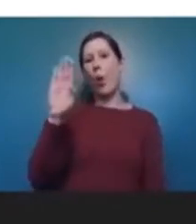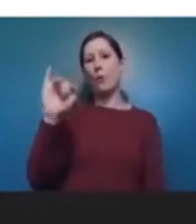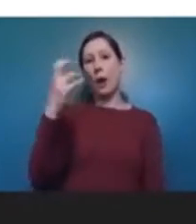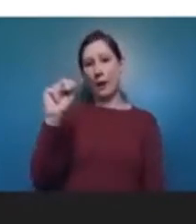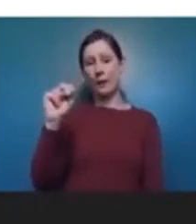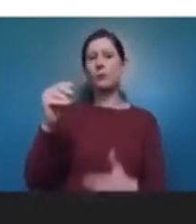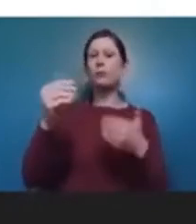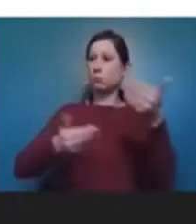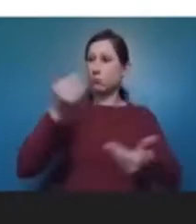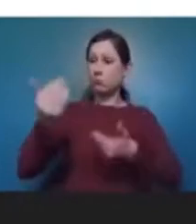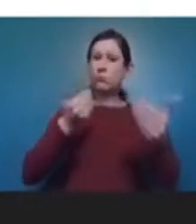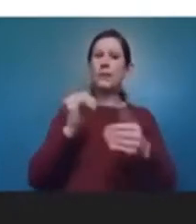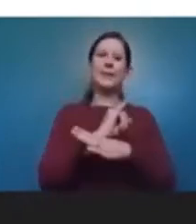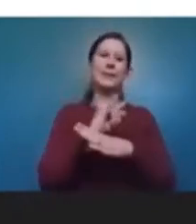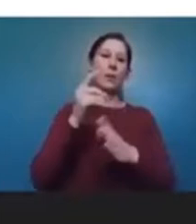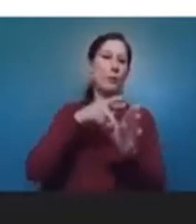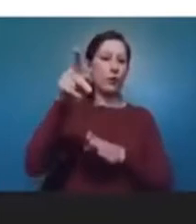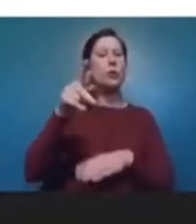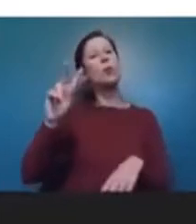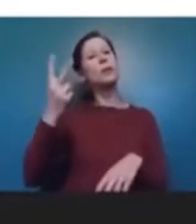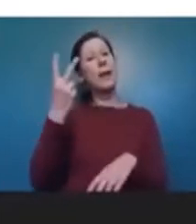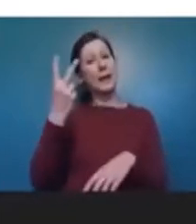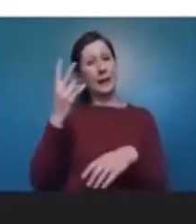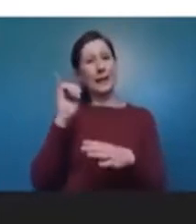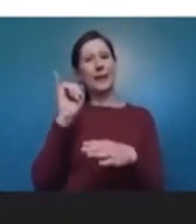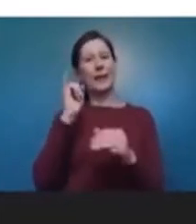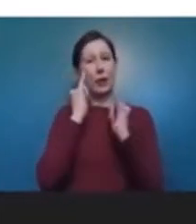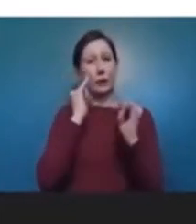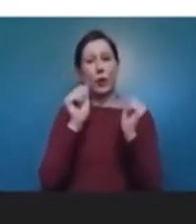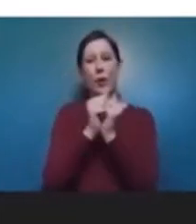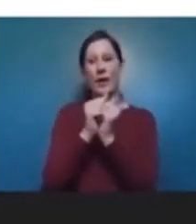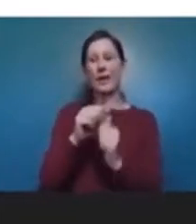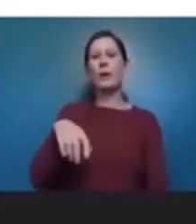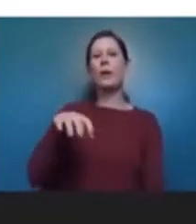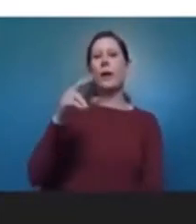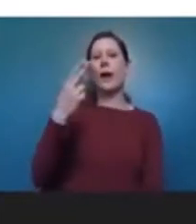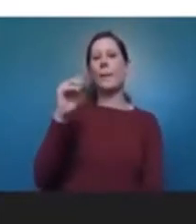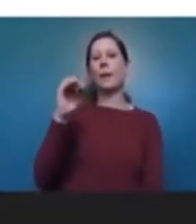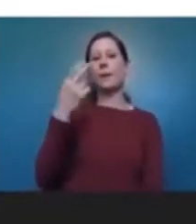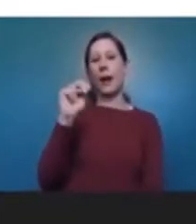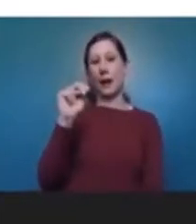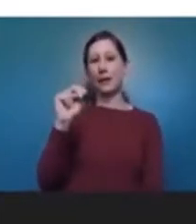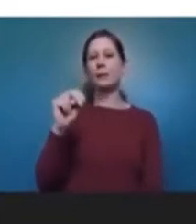industry professionals. The second interview was with Hamilton tour cast member and St. Louis native Yvette Lu. The